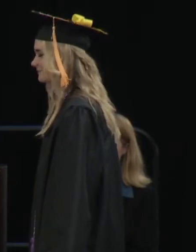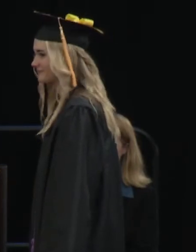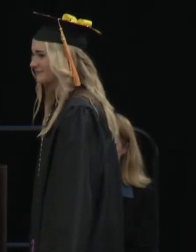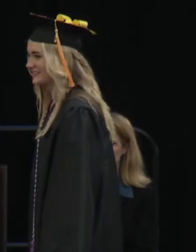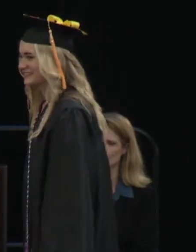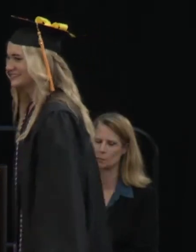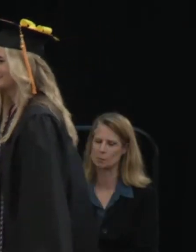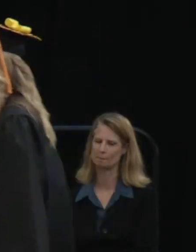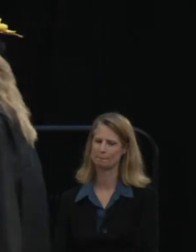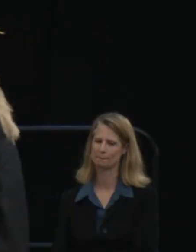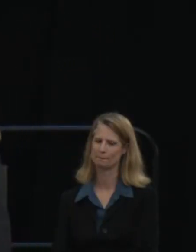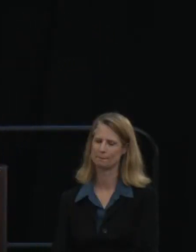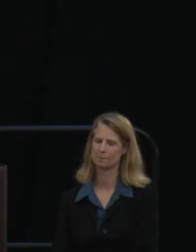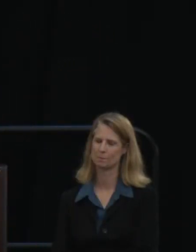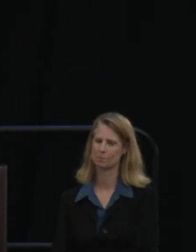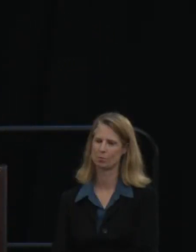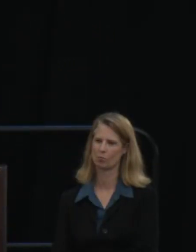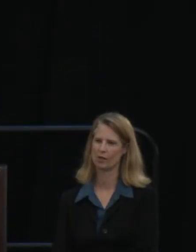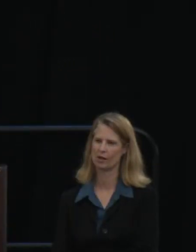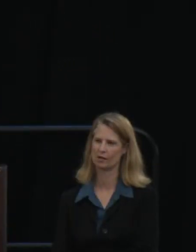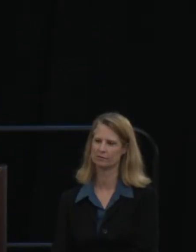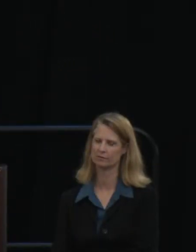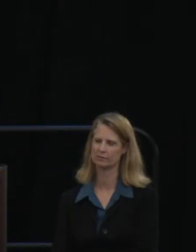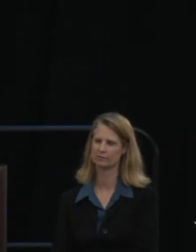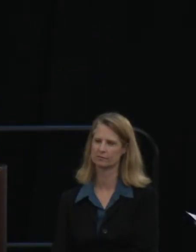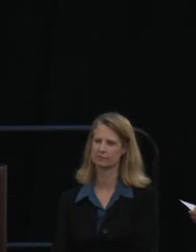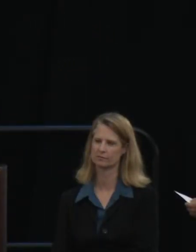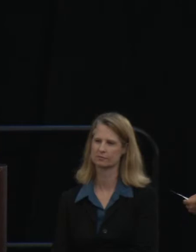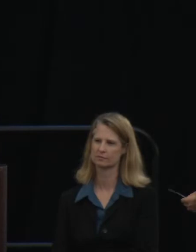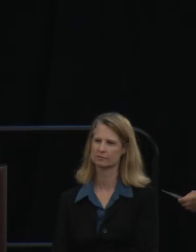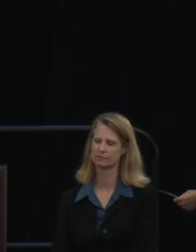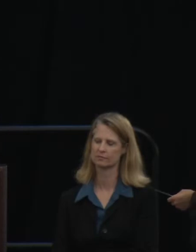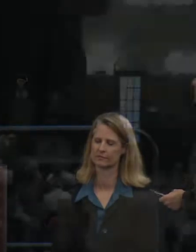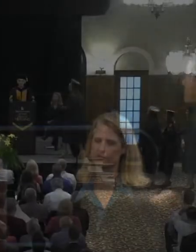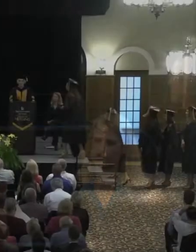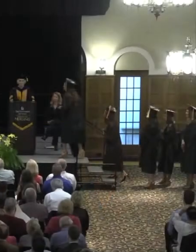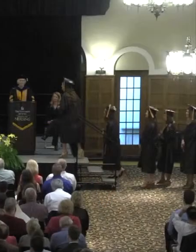Moleigh Ryther, BSN, Bachelor of Science in Nursing.